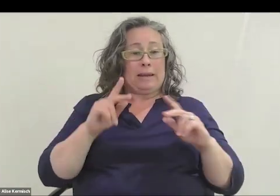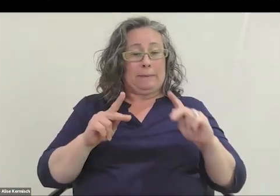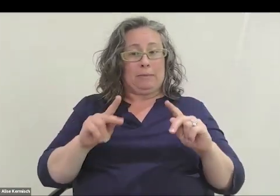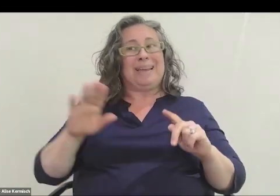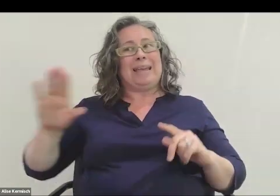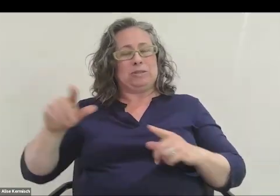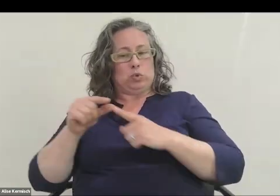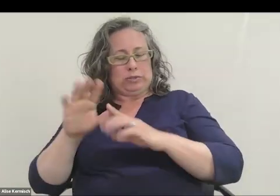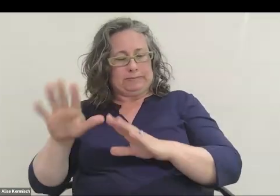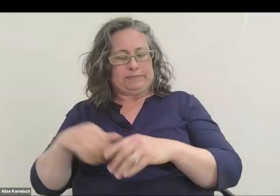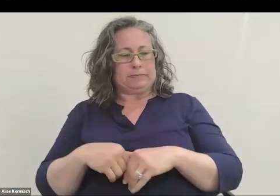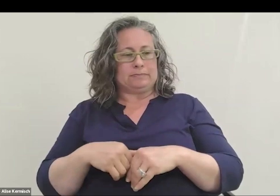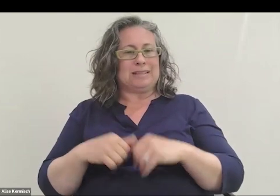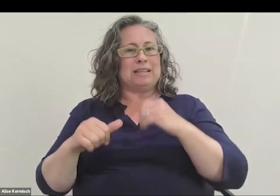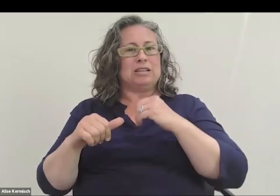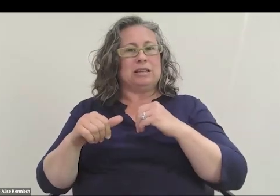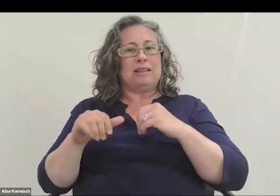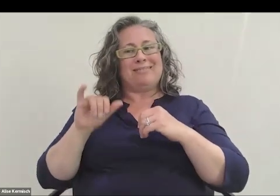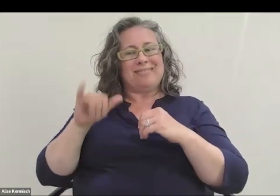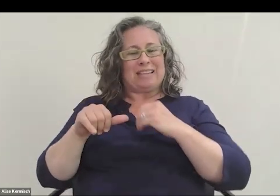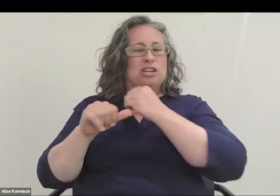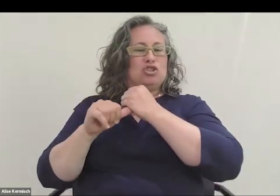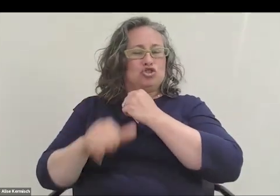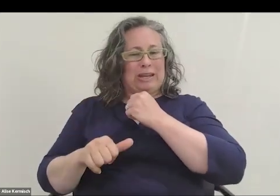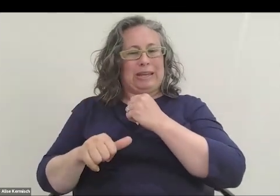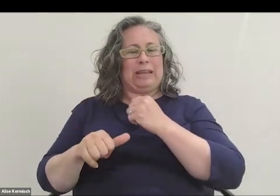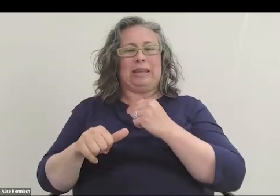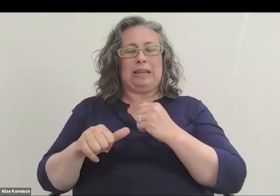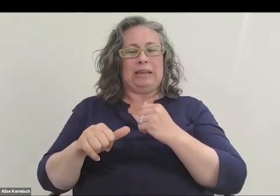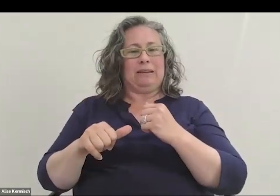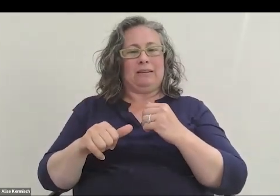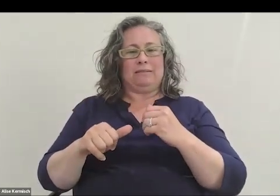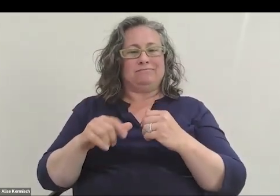and these are his words, is a shitty subpar option.